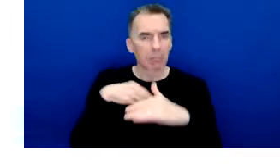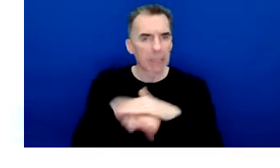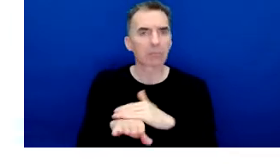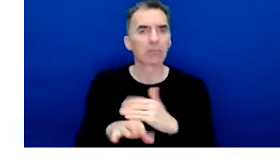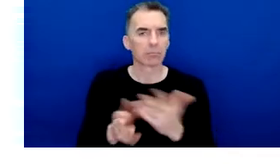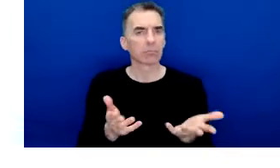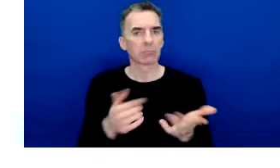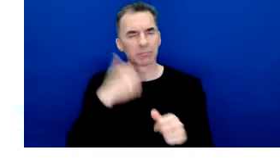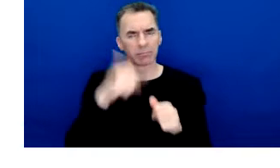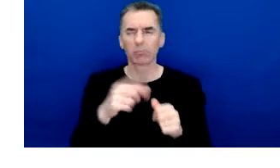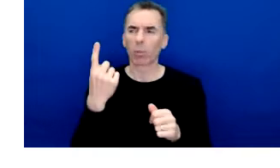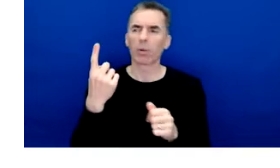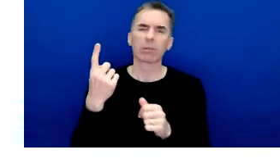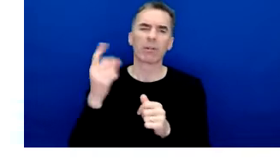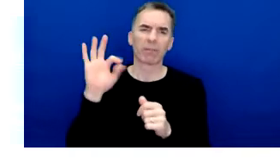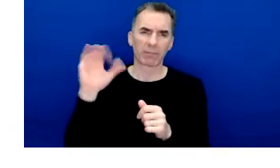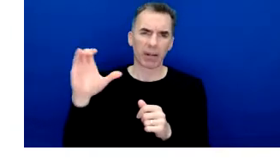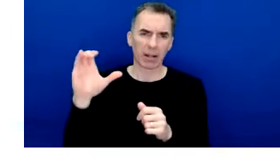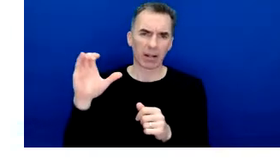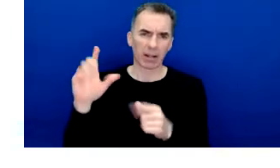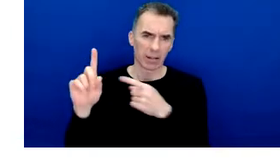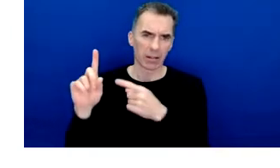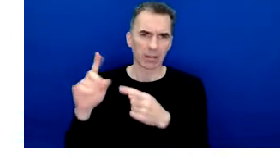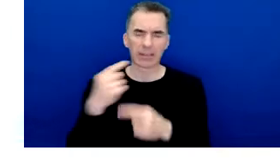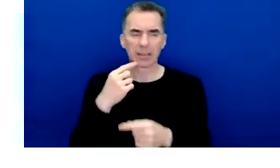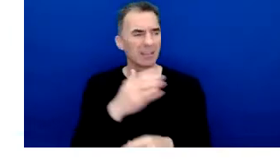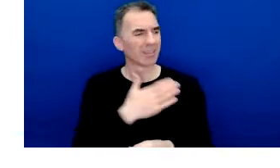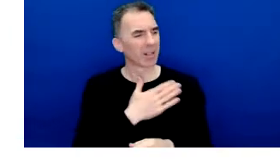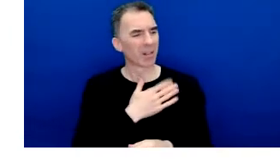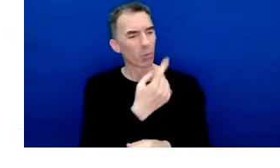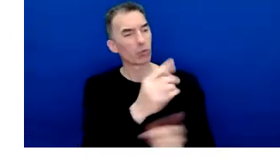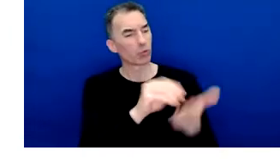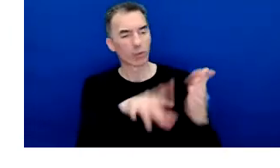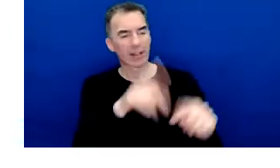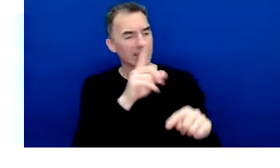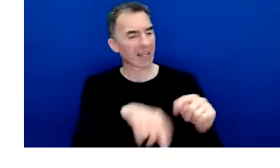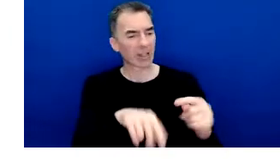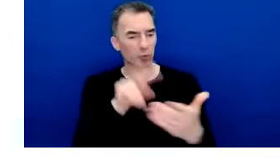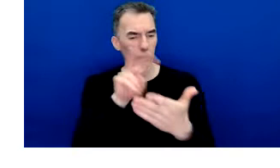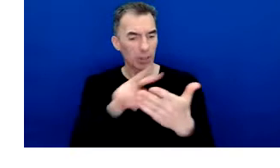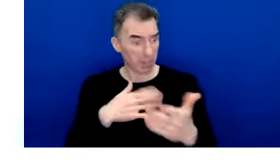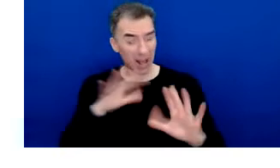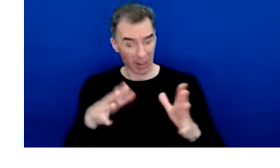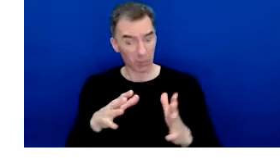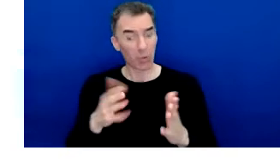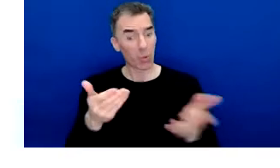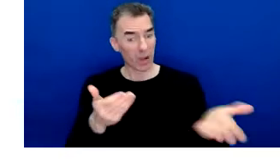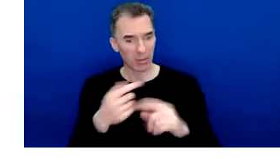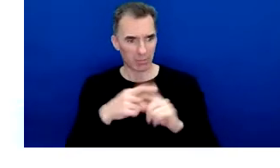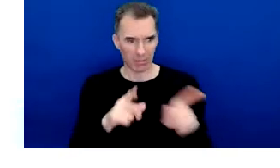and she said, I have a student that can't read. They're welcome in my class, but they don't belong in this class. I said,